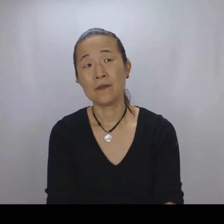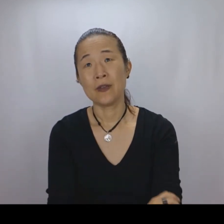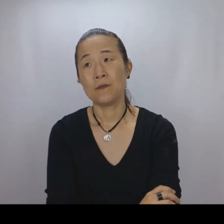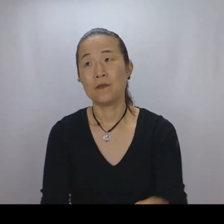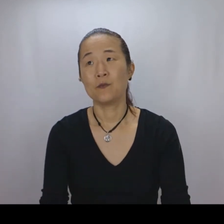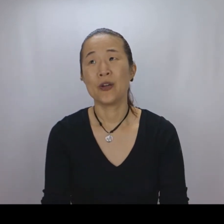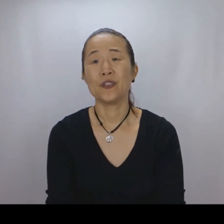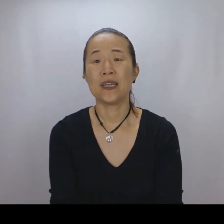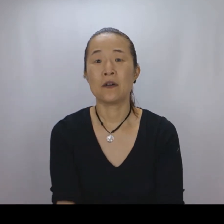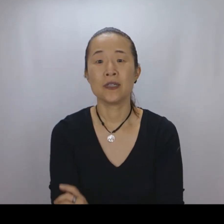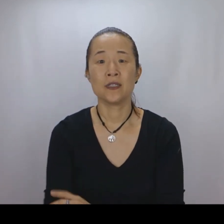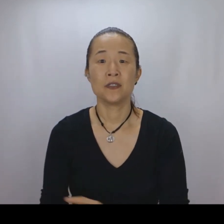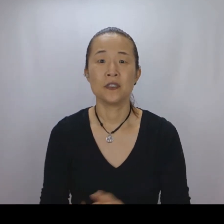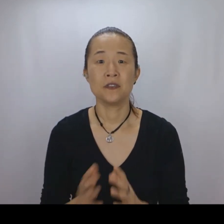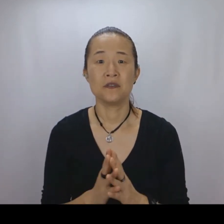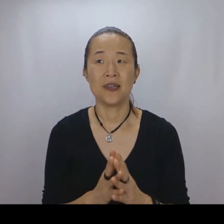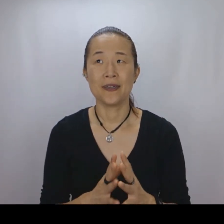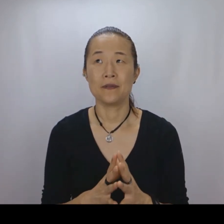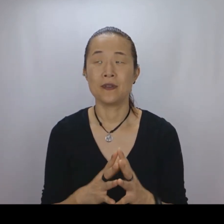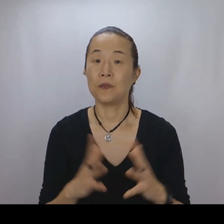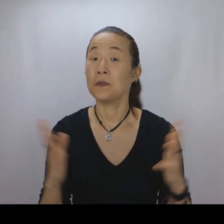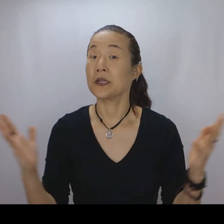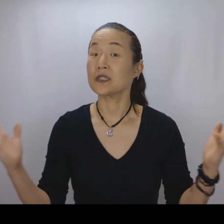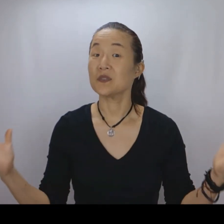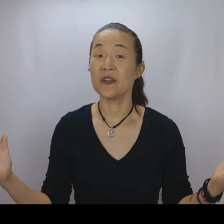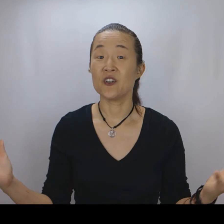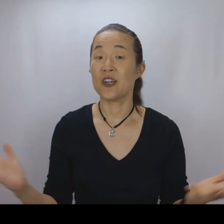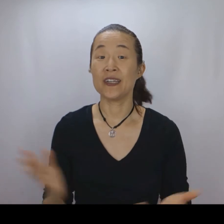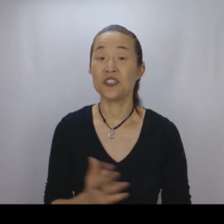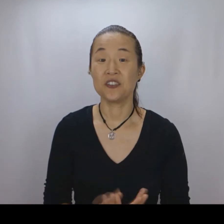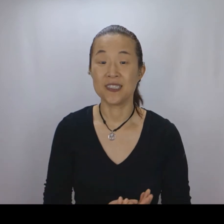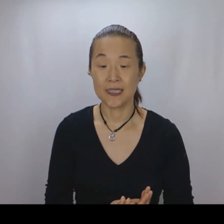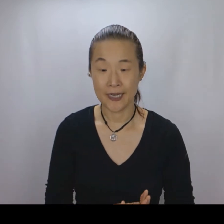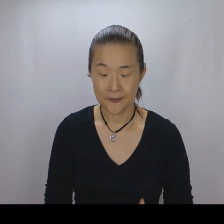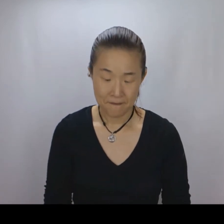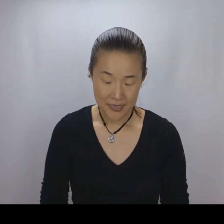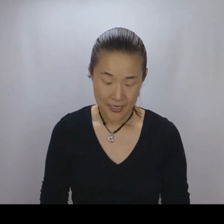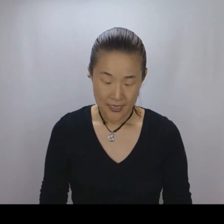and we branch it out into like the public sphere, I guess you could say.